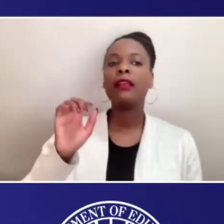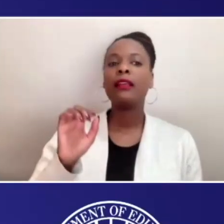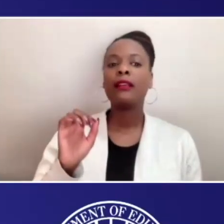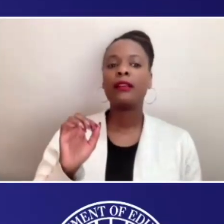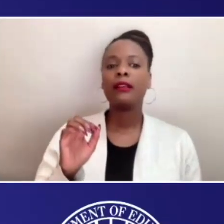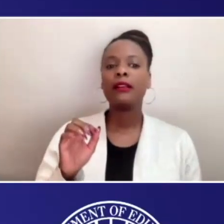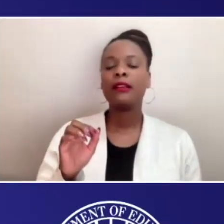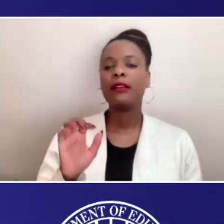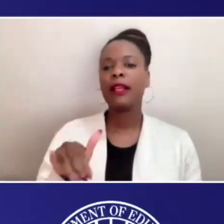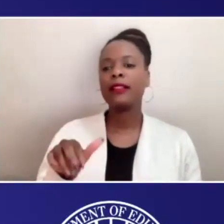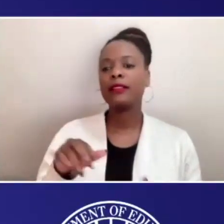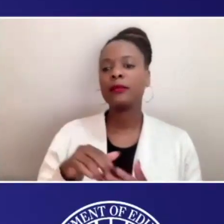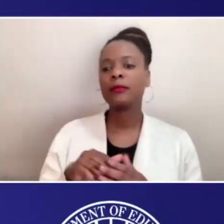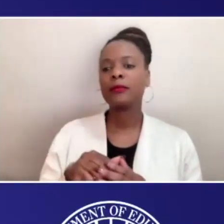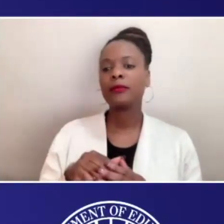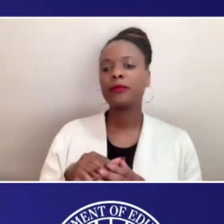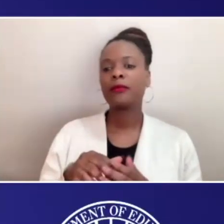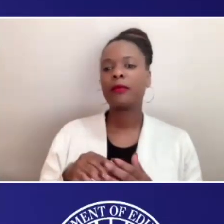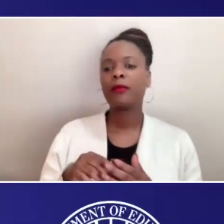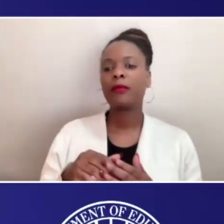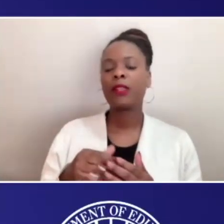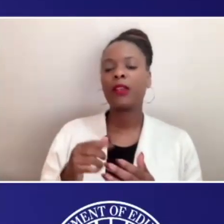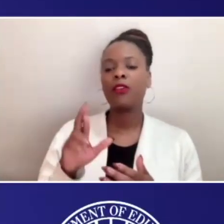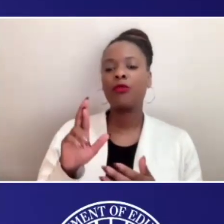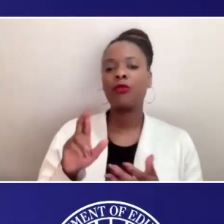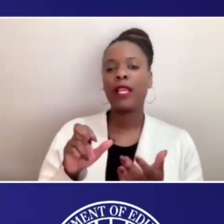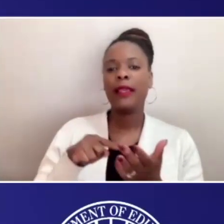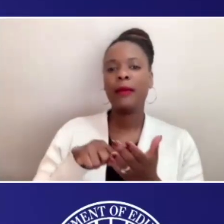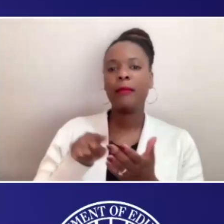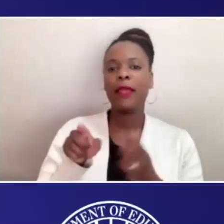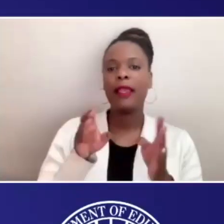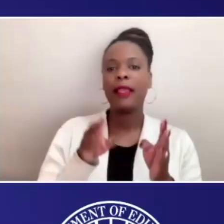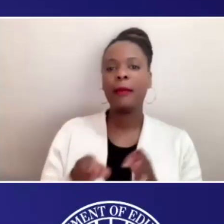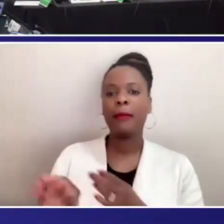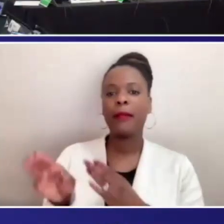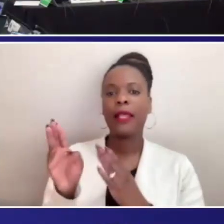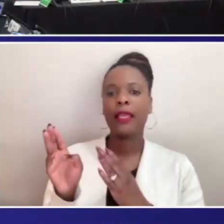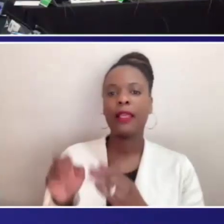repayment plan. So 210 --